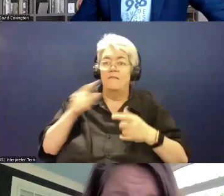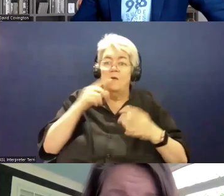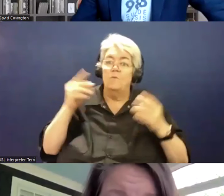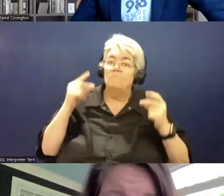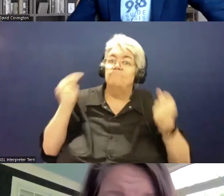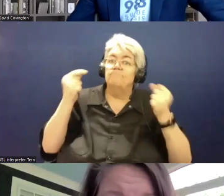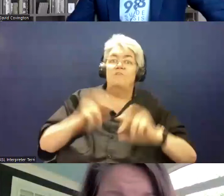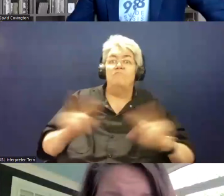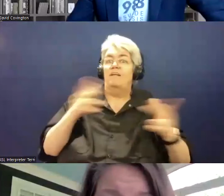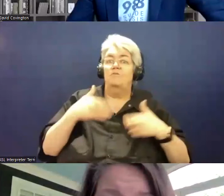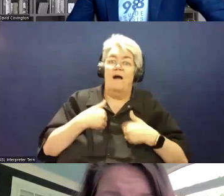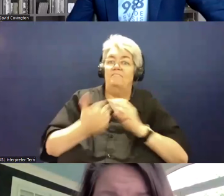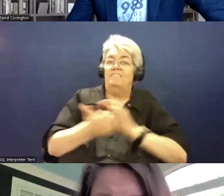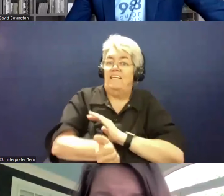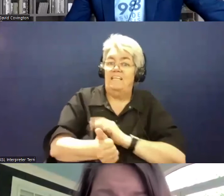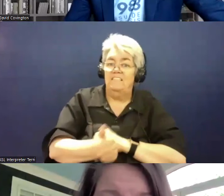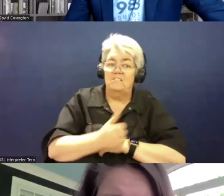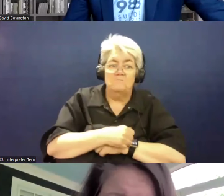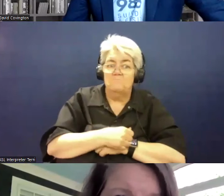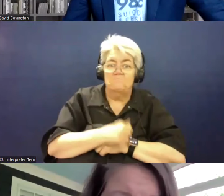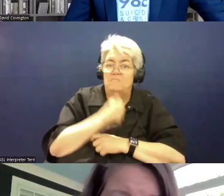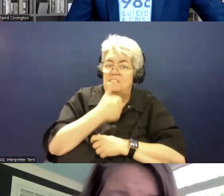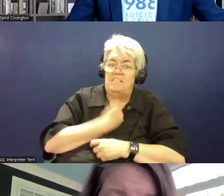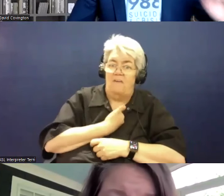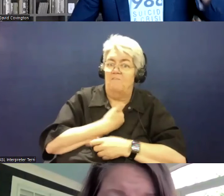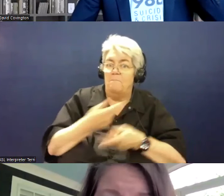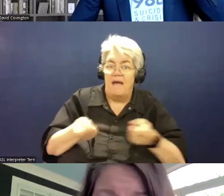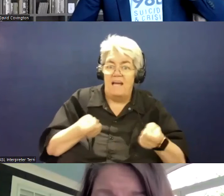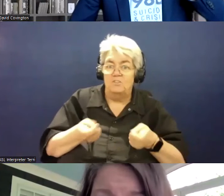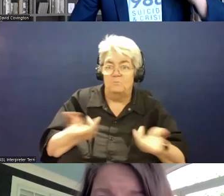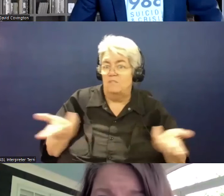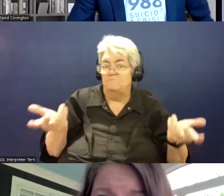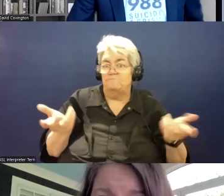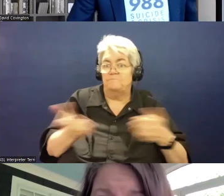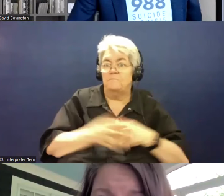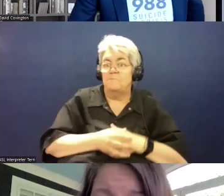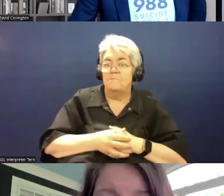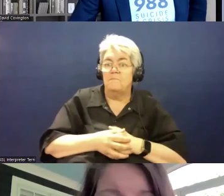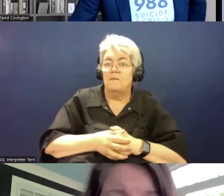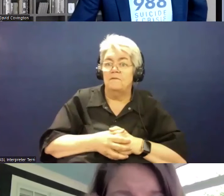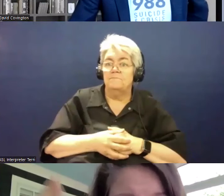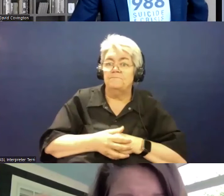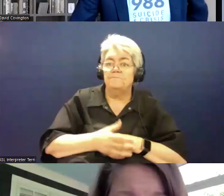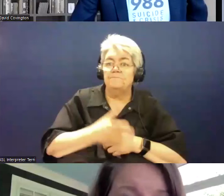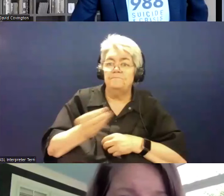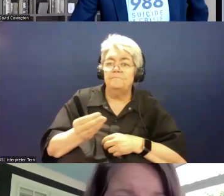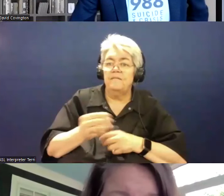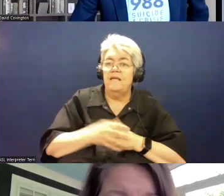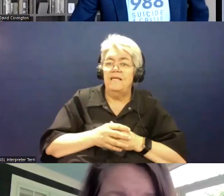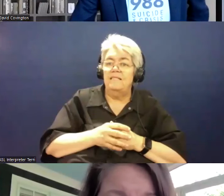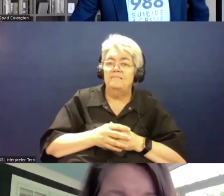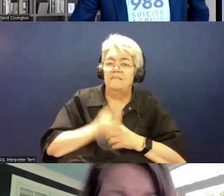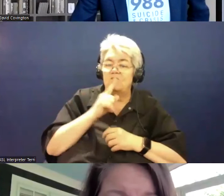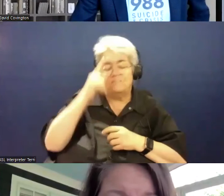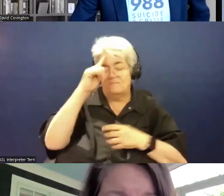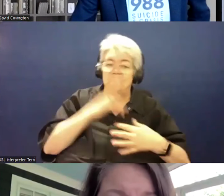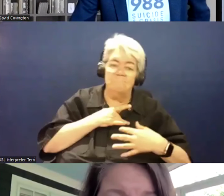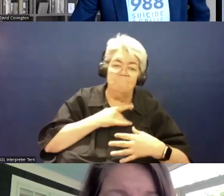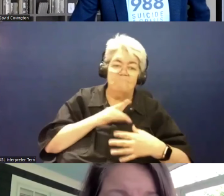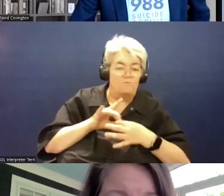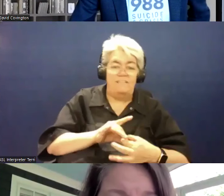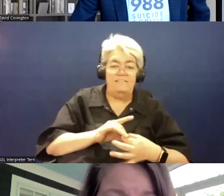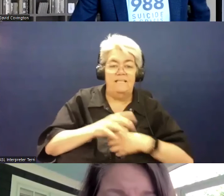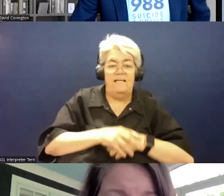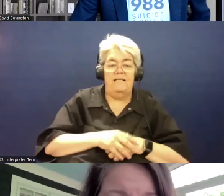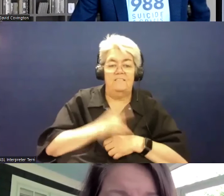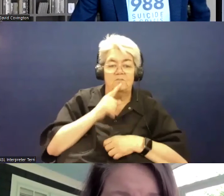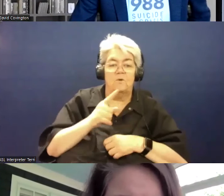THE SKILLS TO DO THE SELF HELP MANAGEMENT. IT RESONATED FOR ME AS A PARENT OF